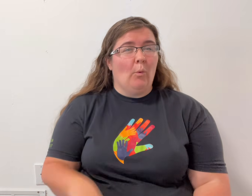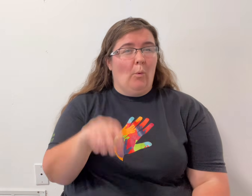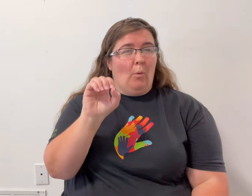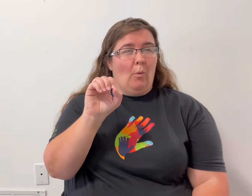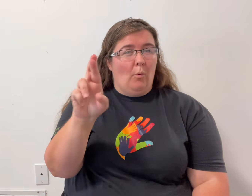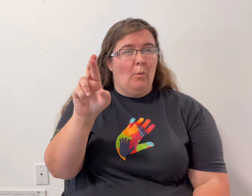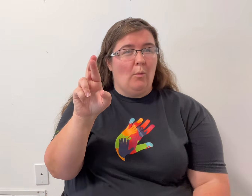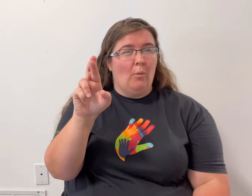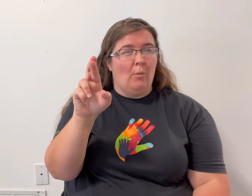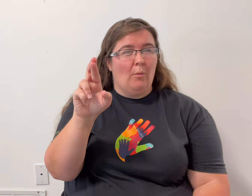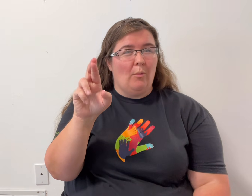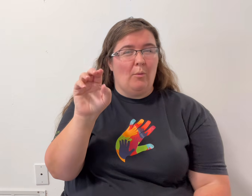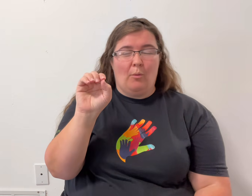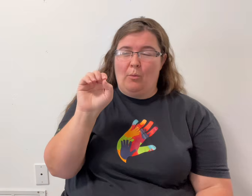Then she fingerspells this: